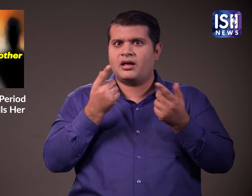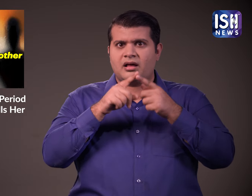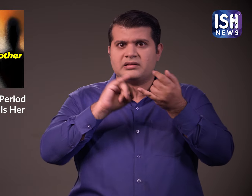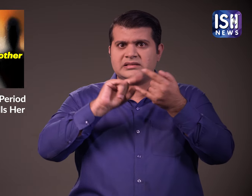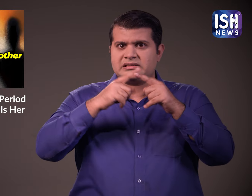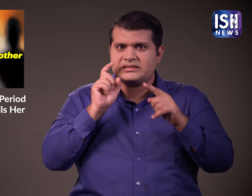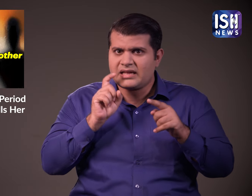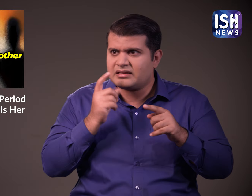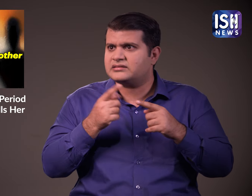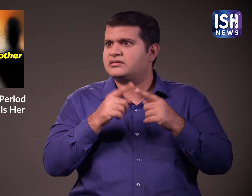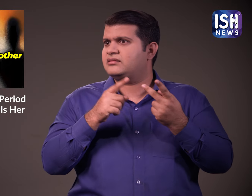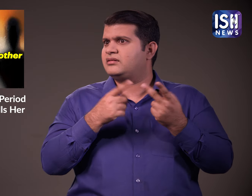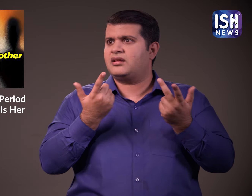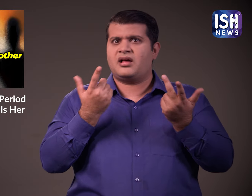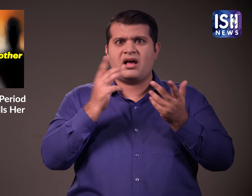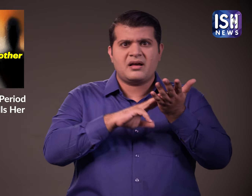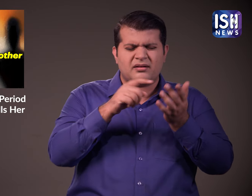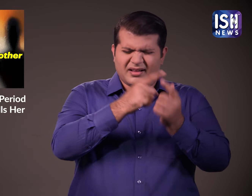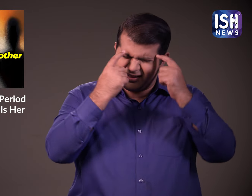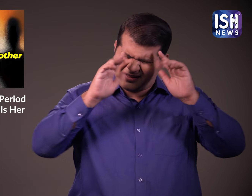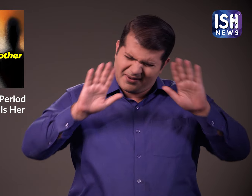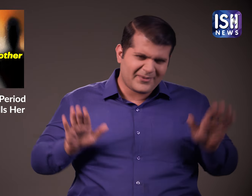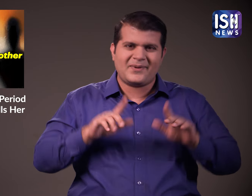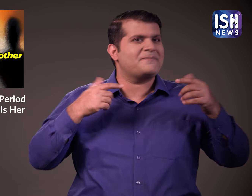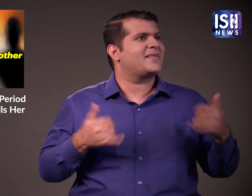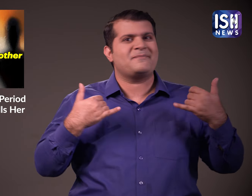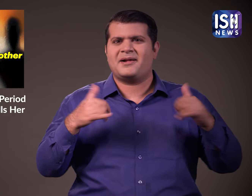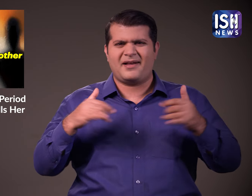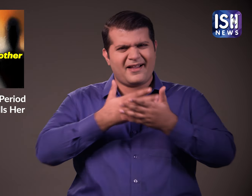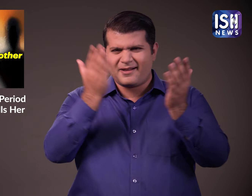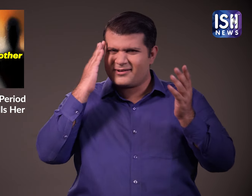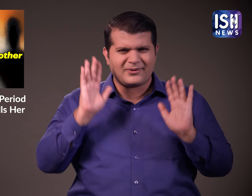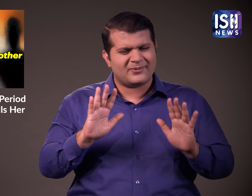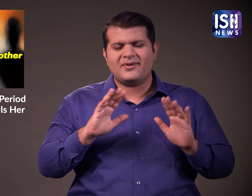You all know these are their days of play and innocence. They don't know about sex or menstruation.